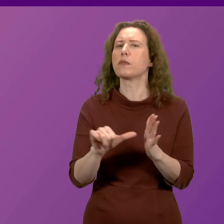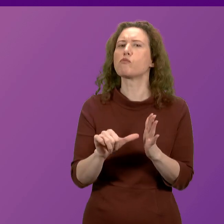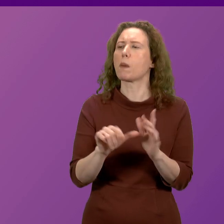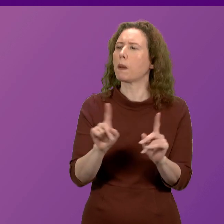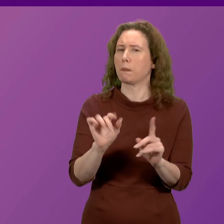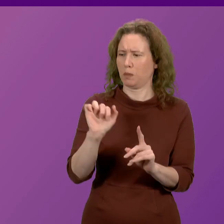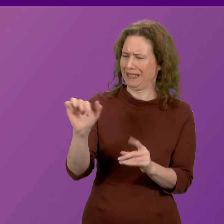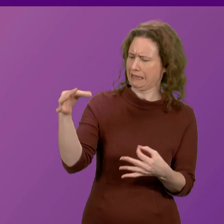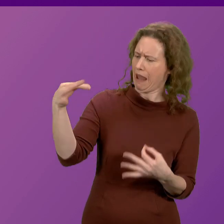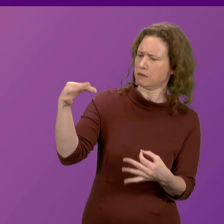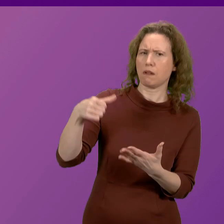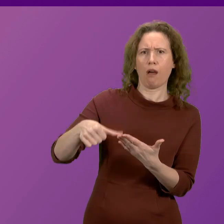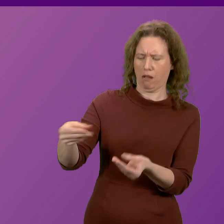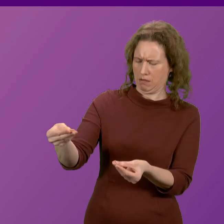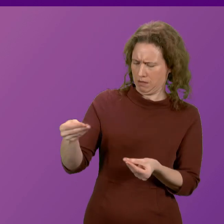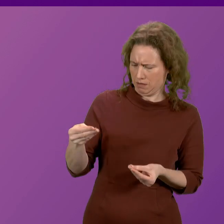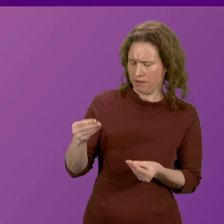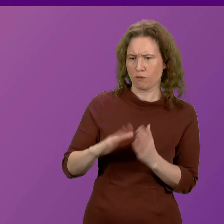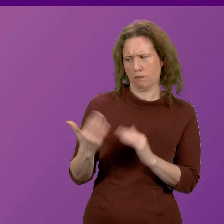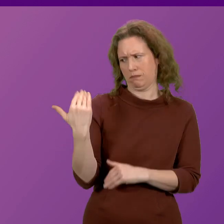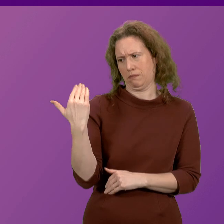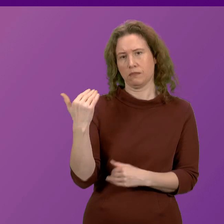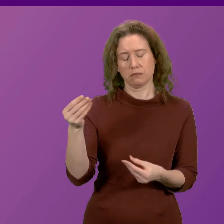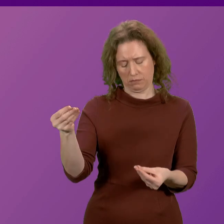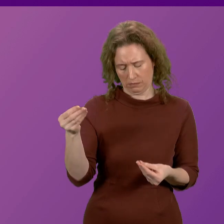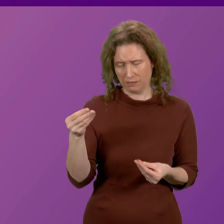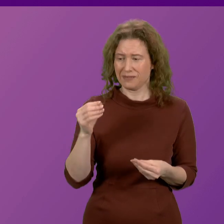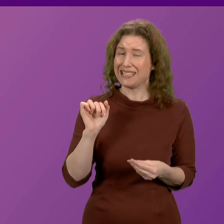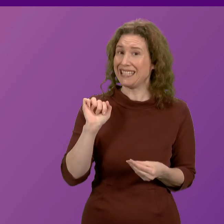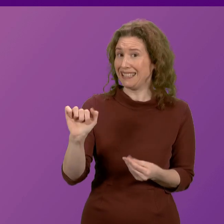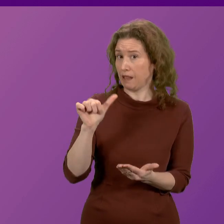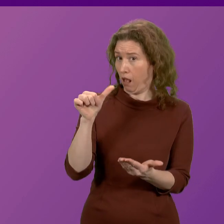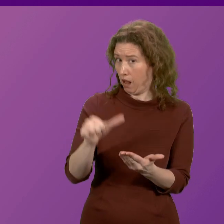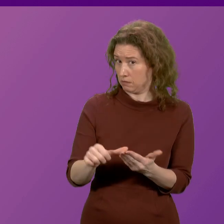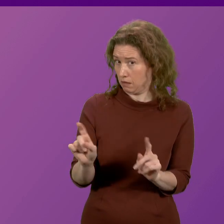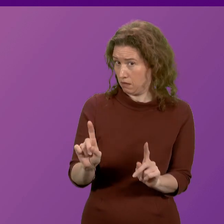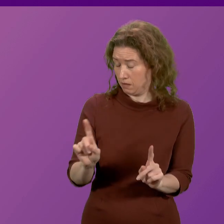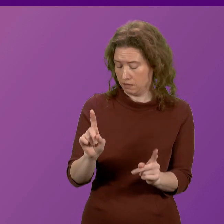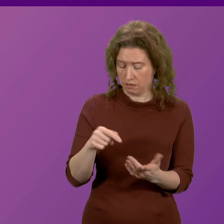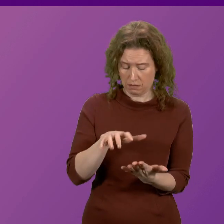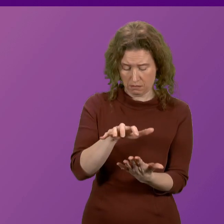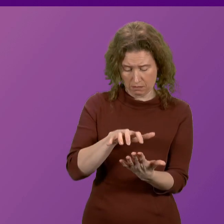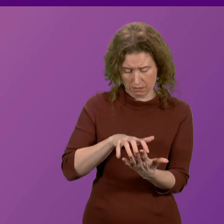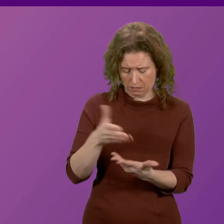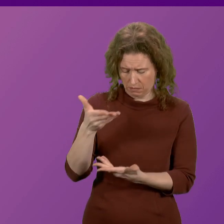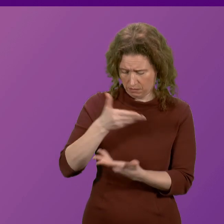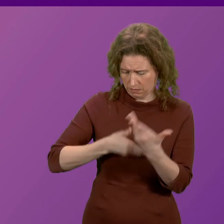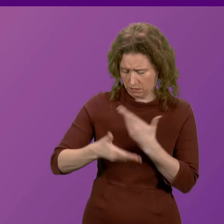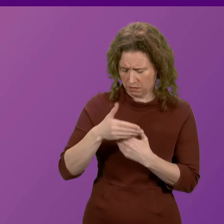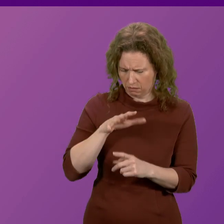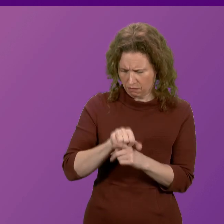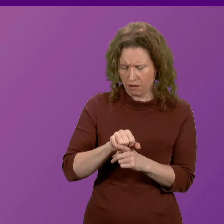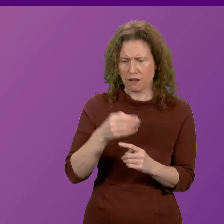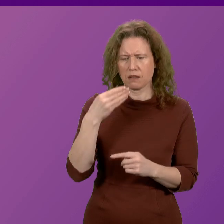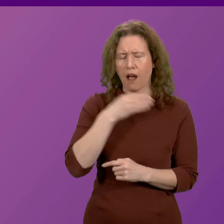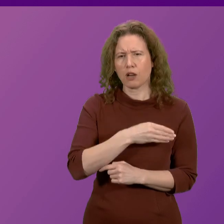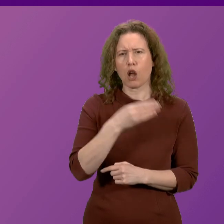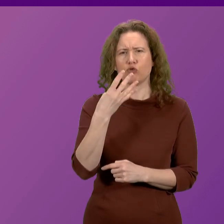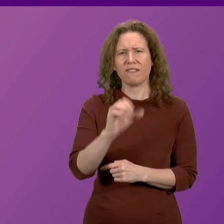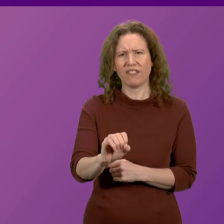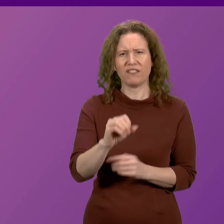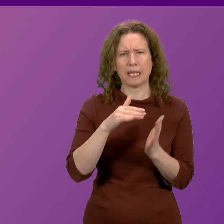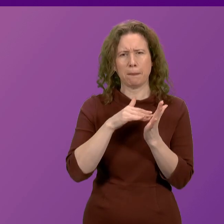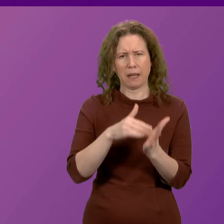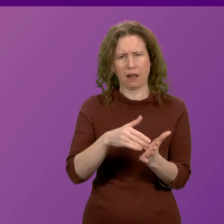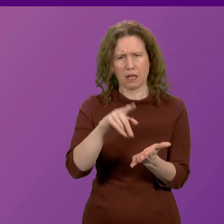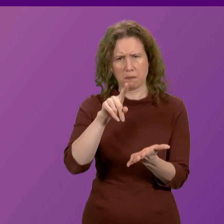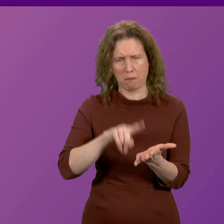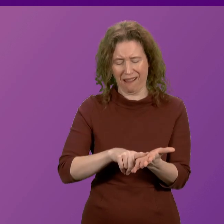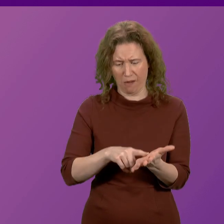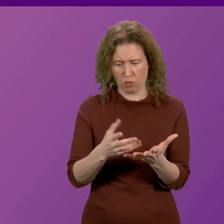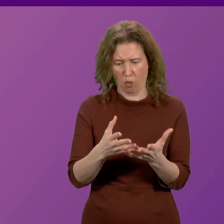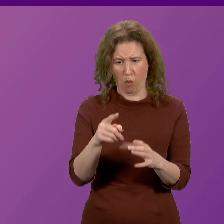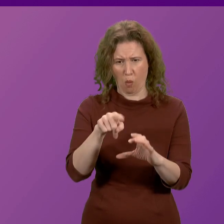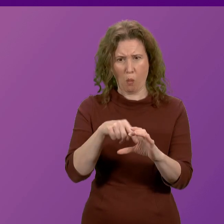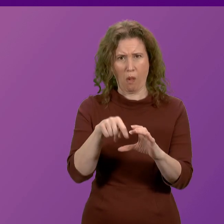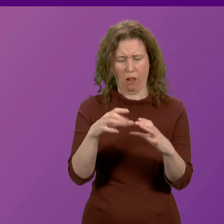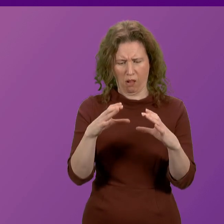me the other week. His letter discloses a £950 million gaping hole at the very